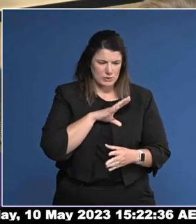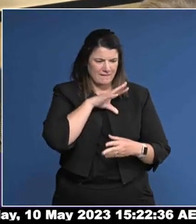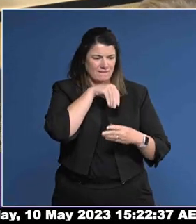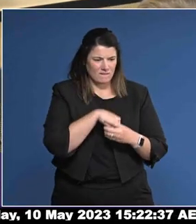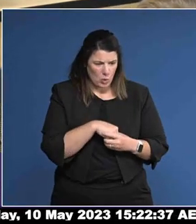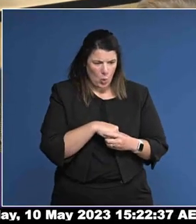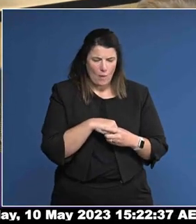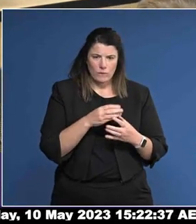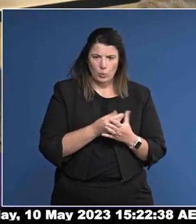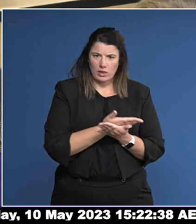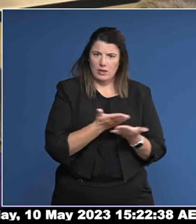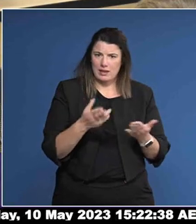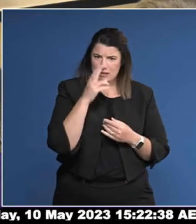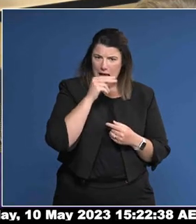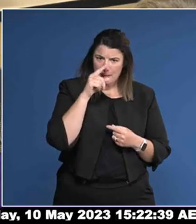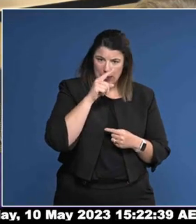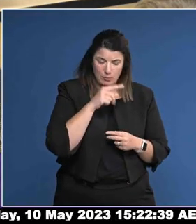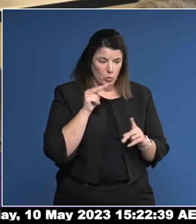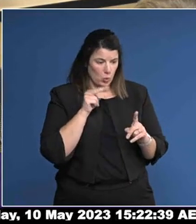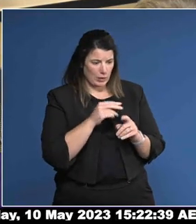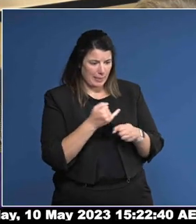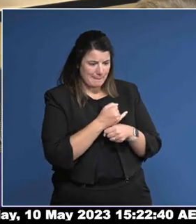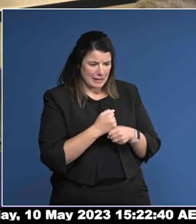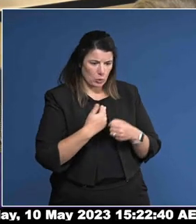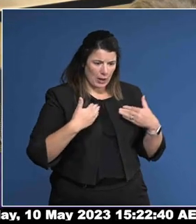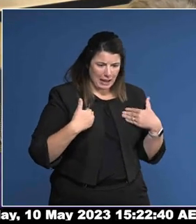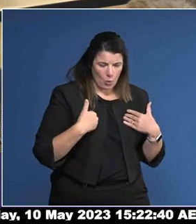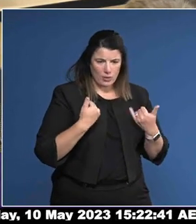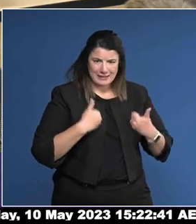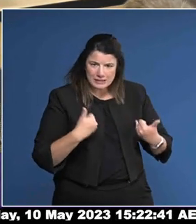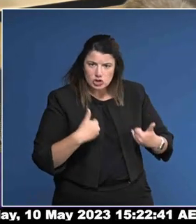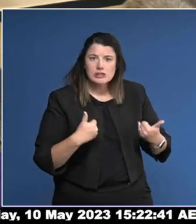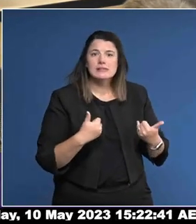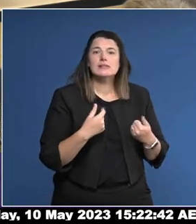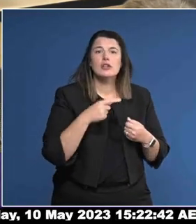people through a medical lens, they would have been alert to circumstances that would